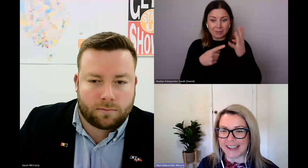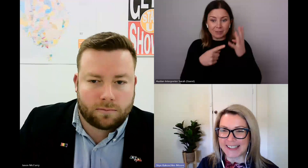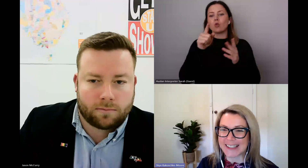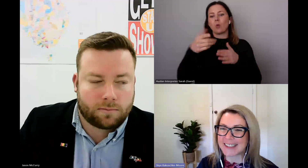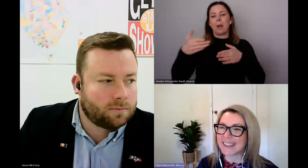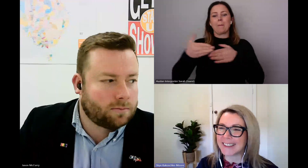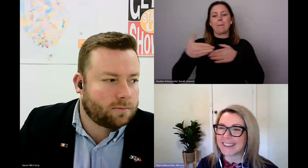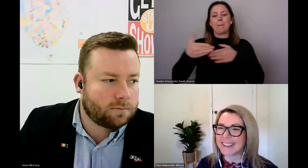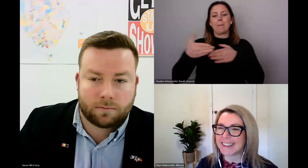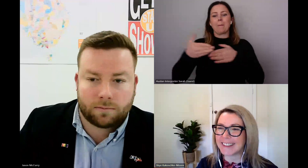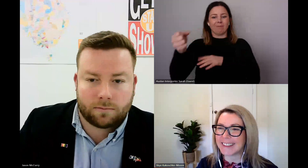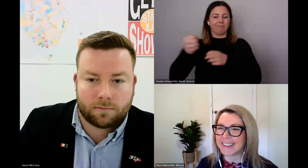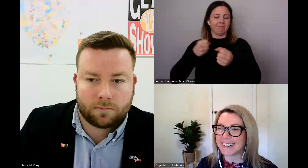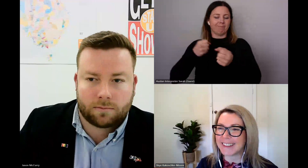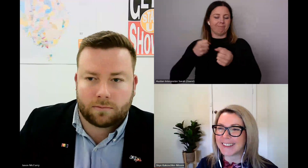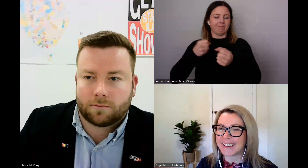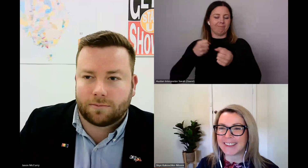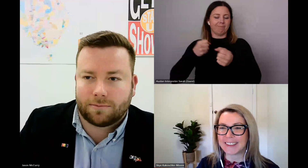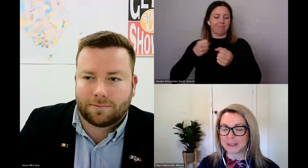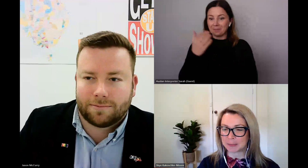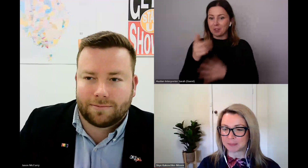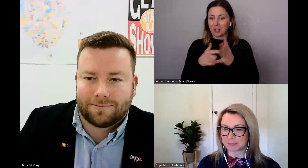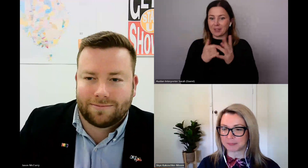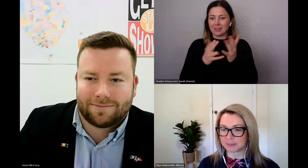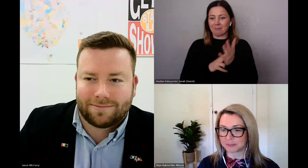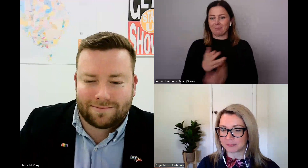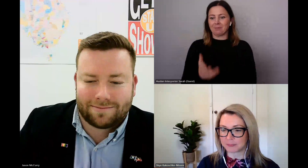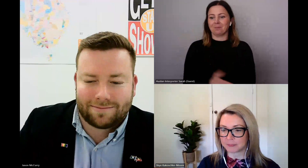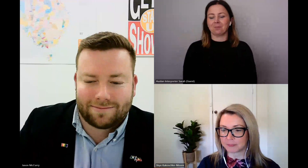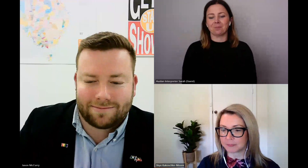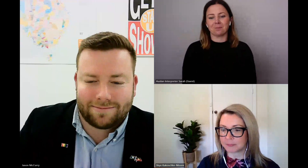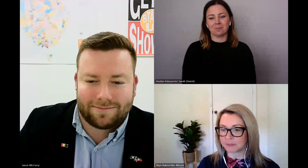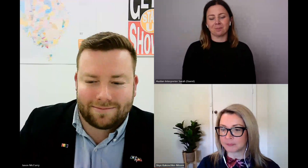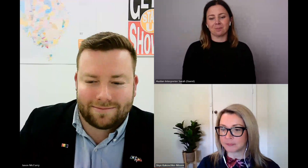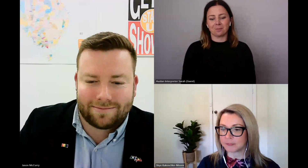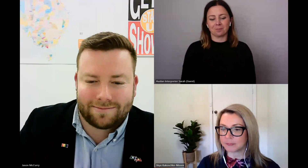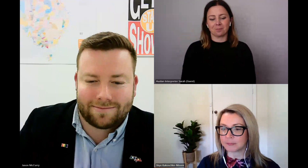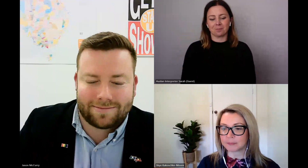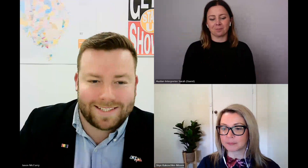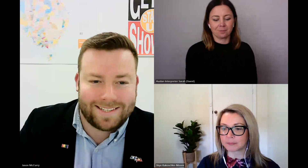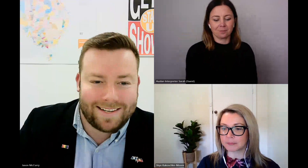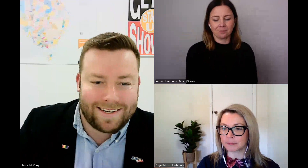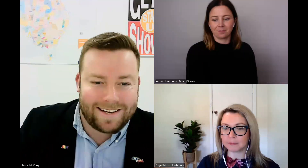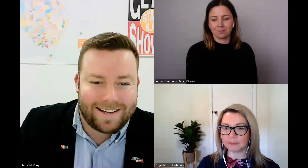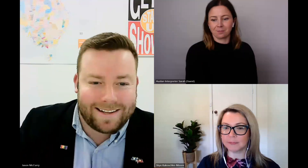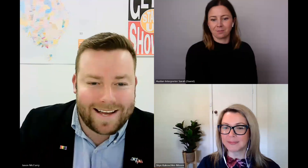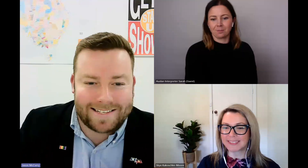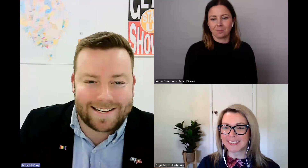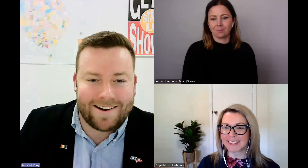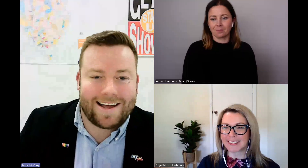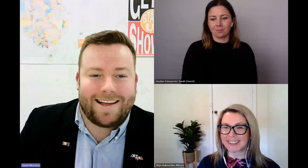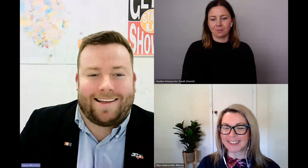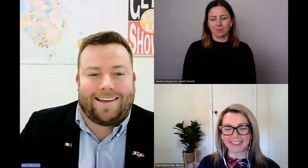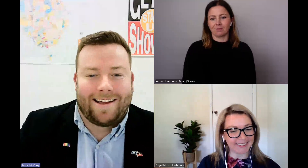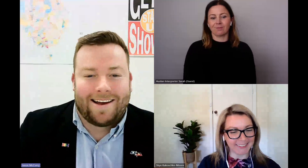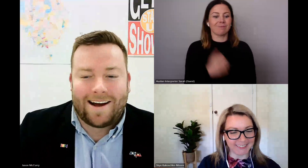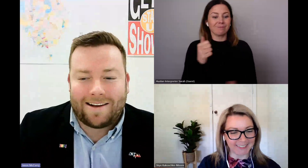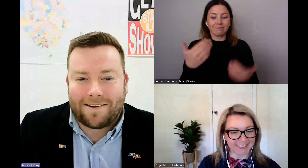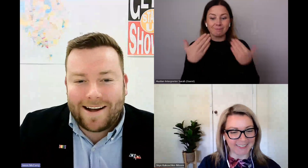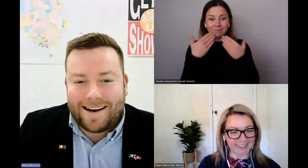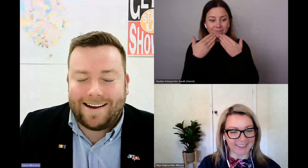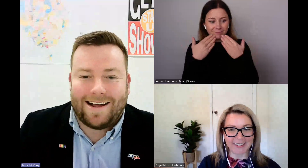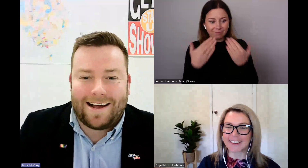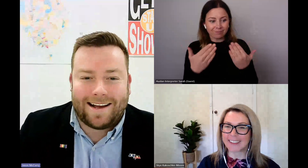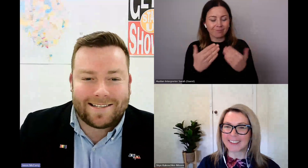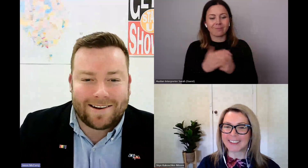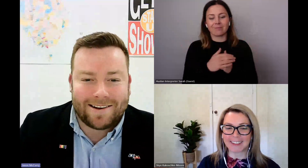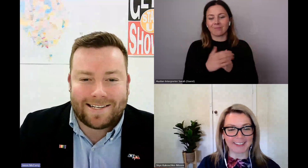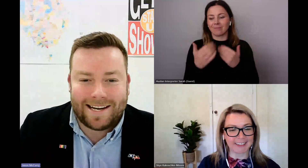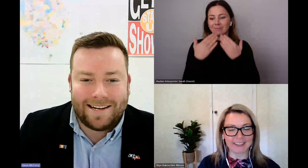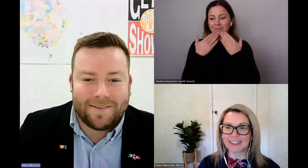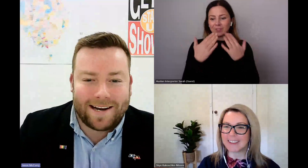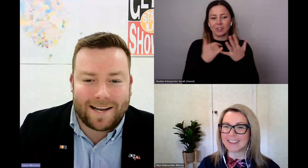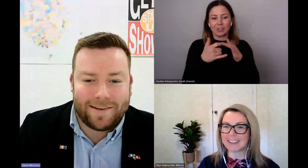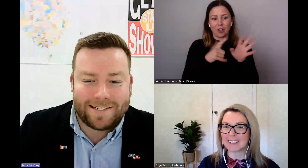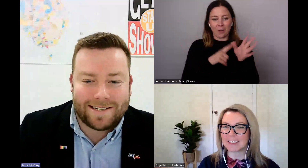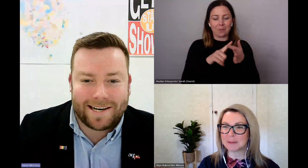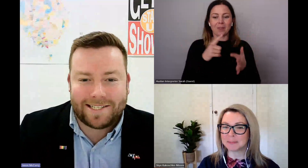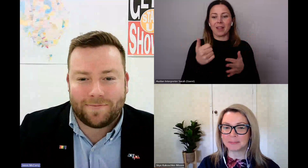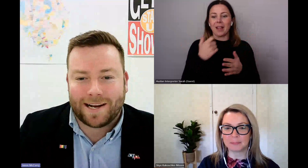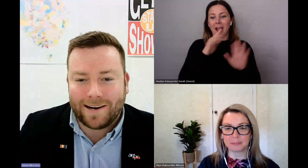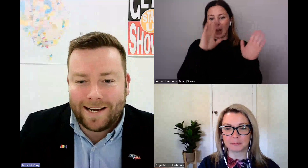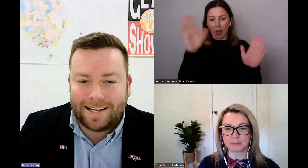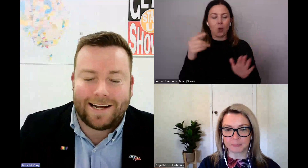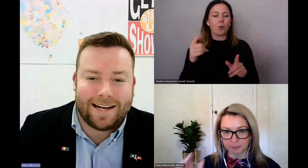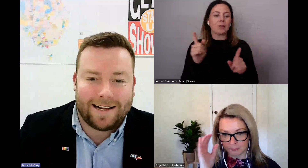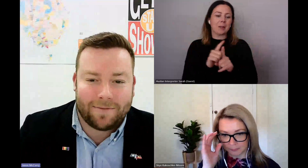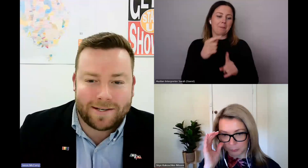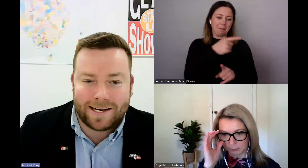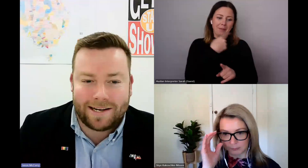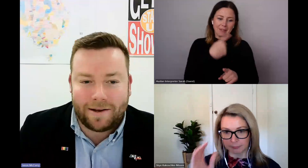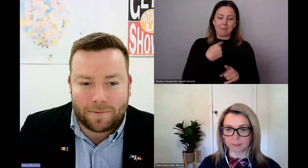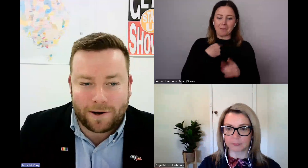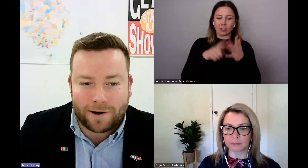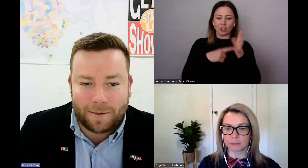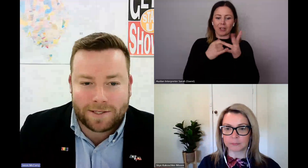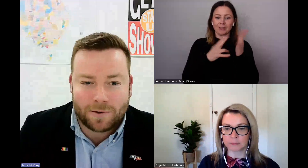Jase. Thanks Skye. Hi everyone, as Skye said my name is Jason McCurry I'm the Senior Youth Programs